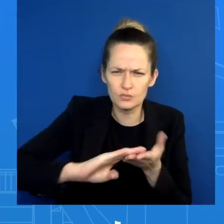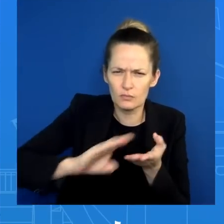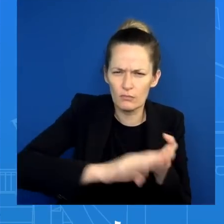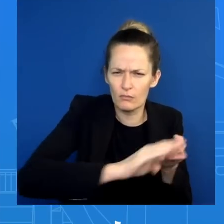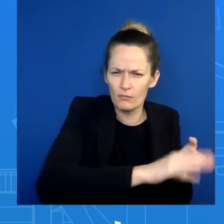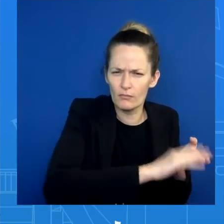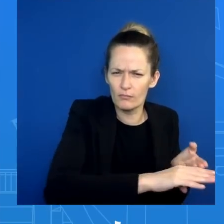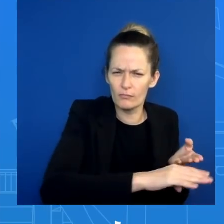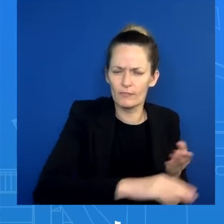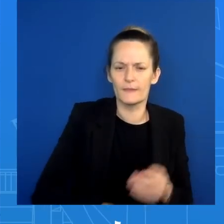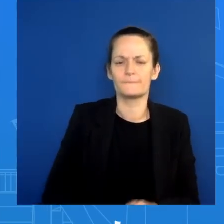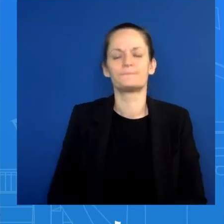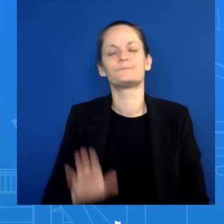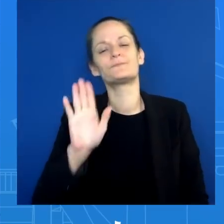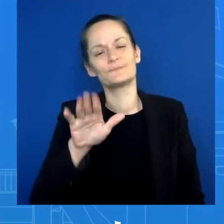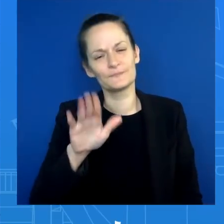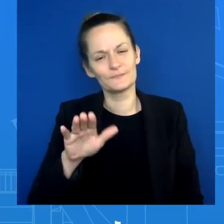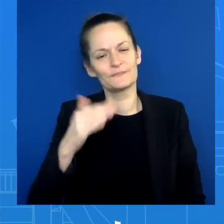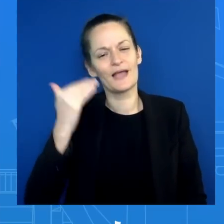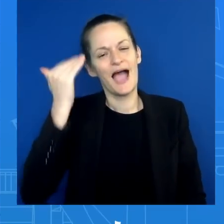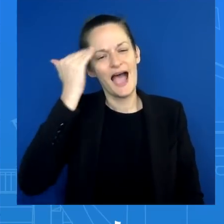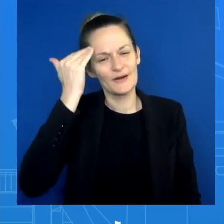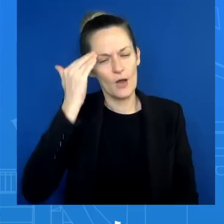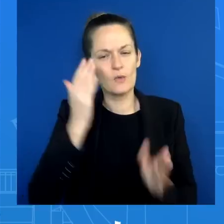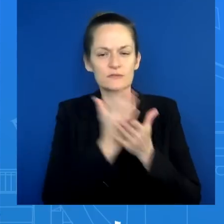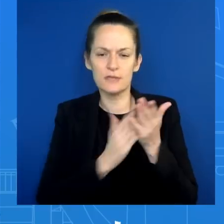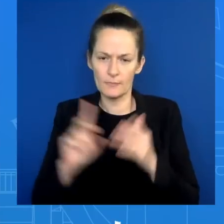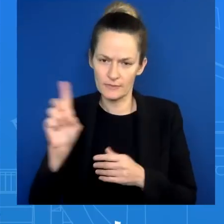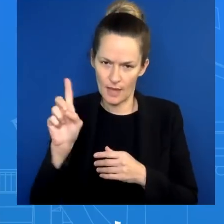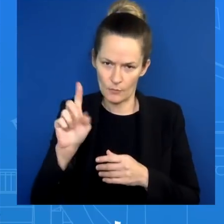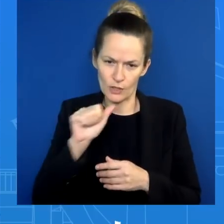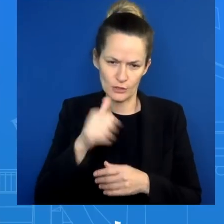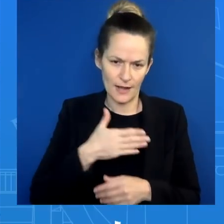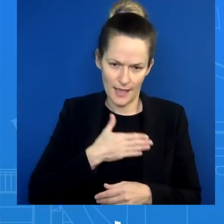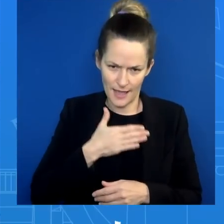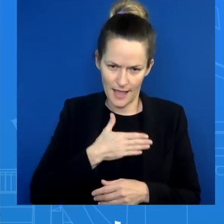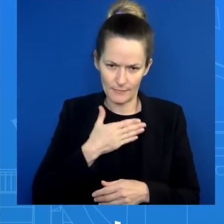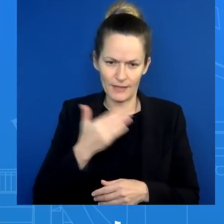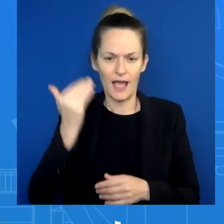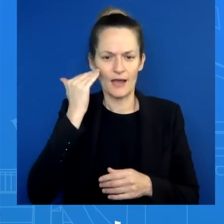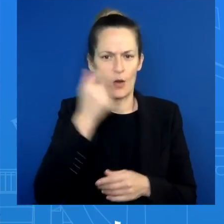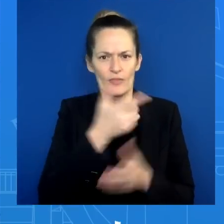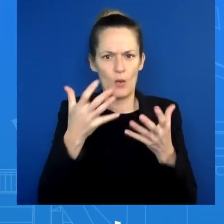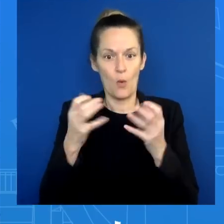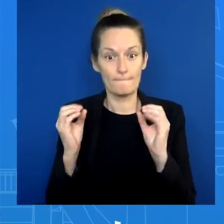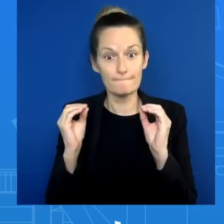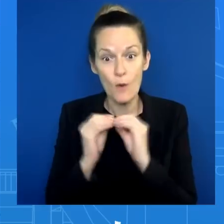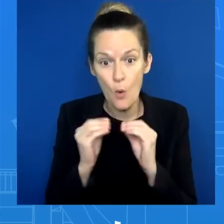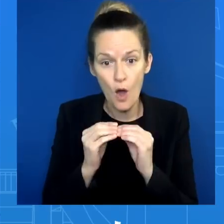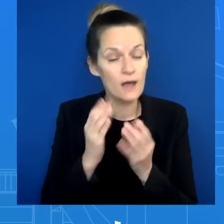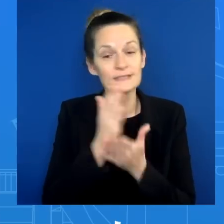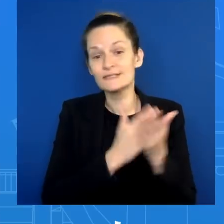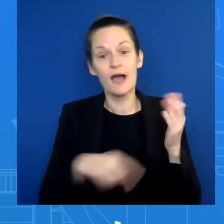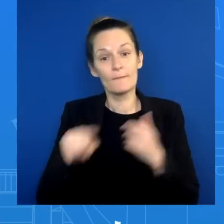And so because they either they wanted more or they didn't want it at all. Right. And what the president did, that step that he took